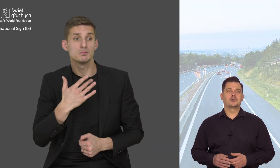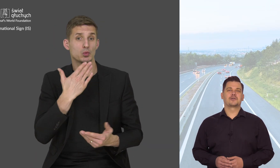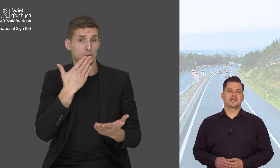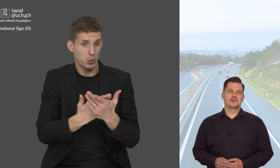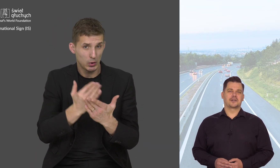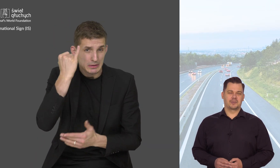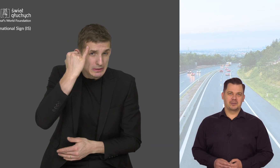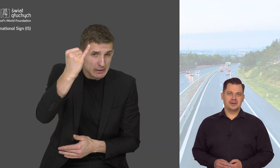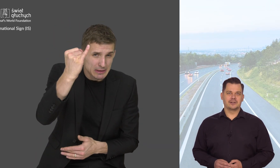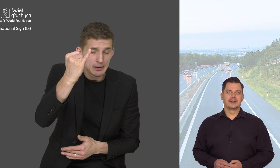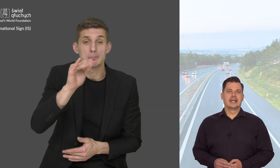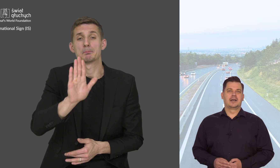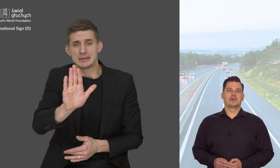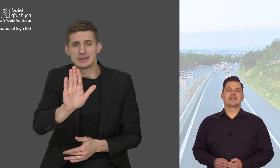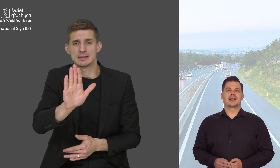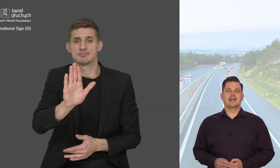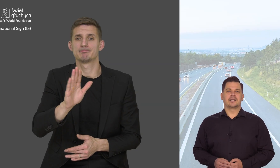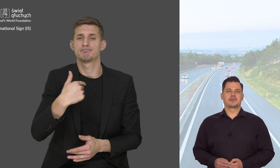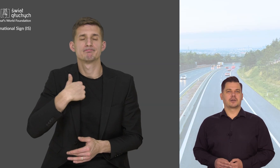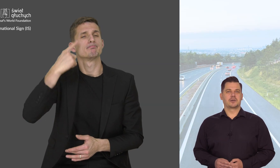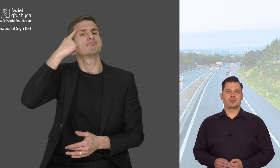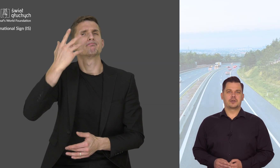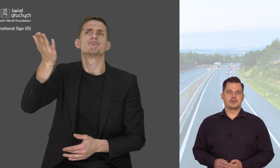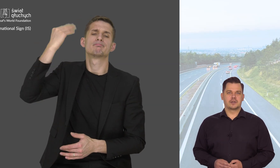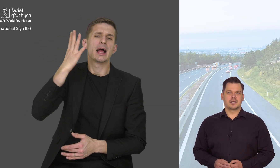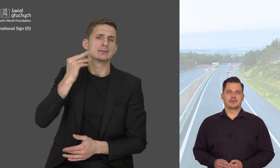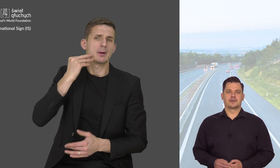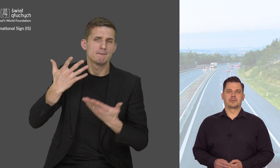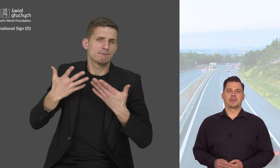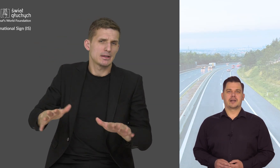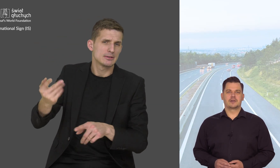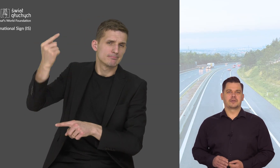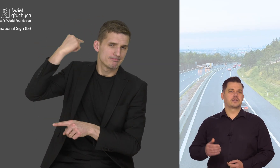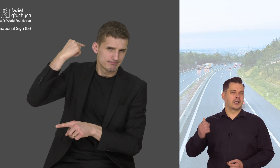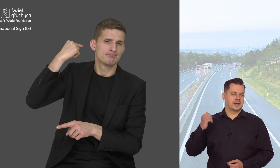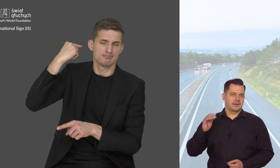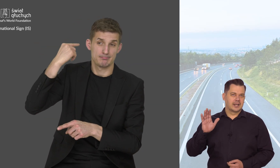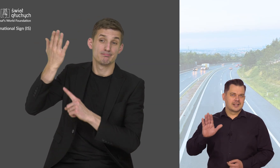Years ago, orange crescent-shaped stickers were used on the back of cars